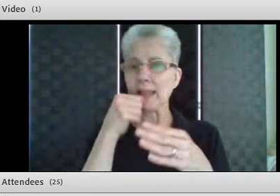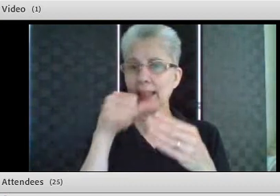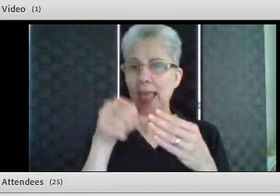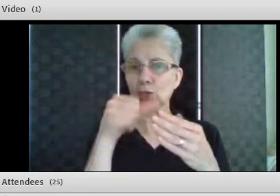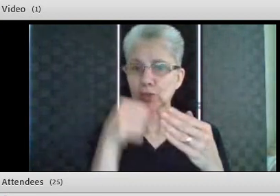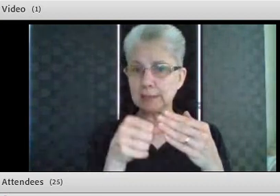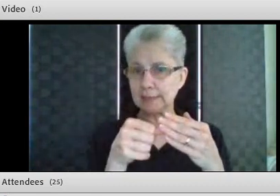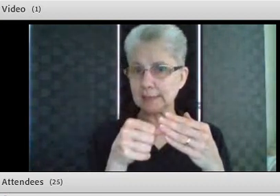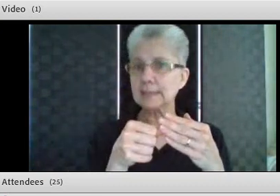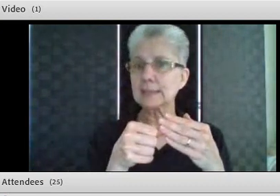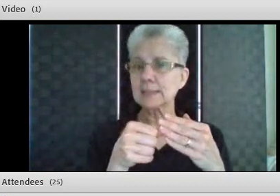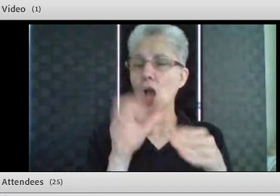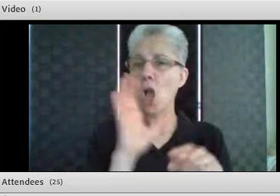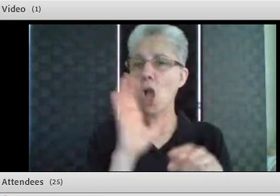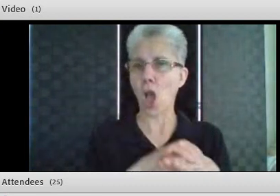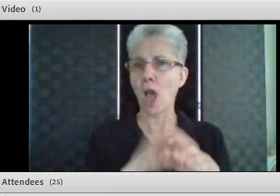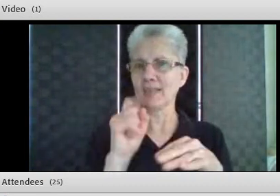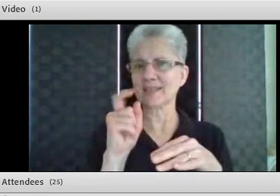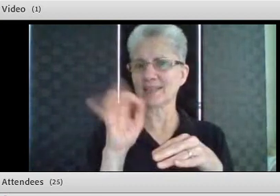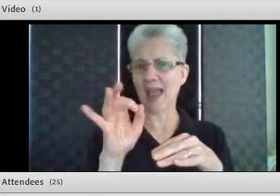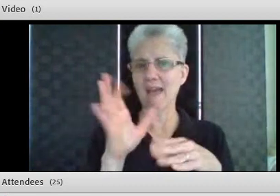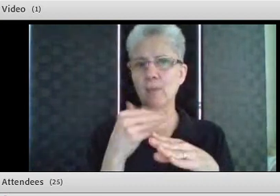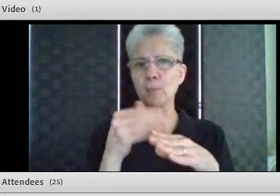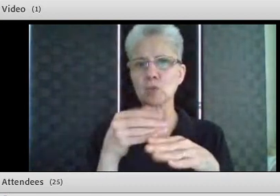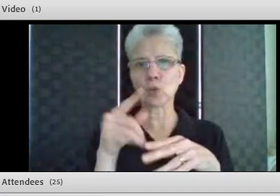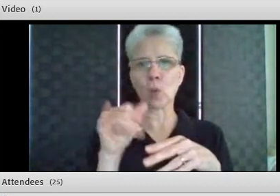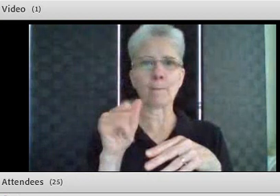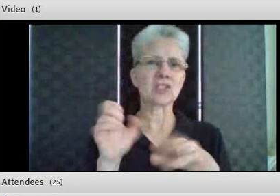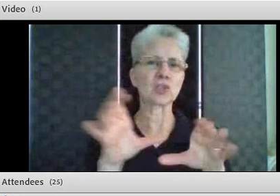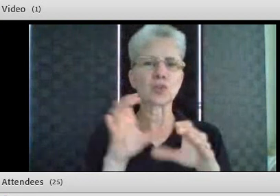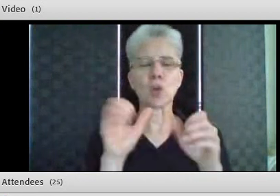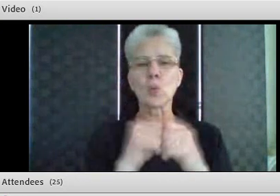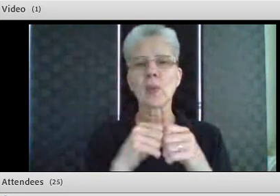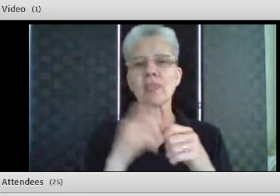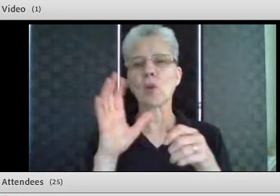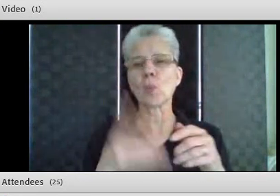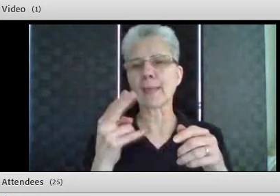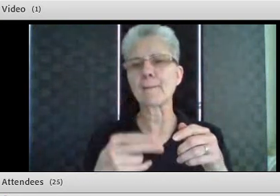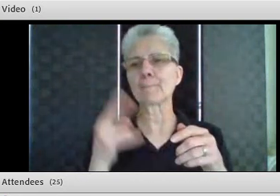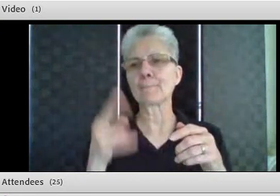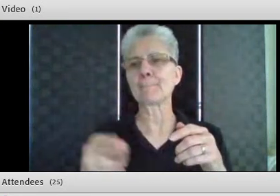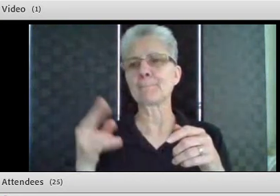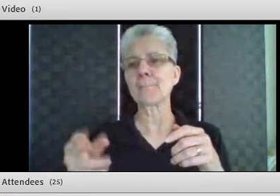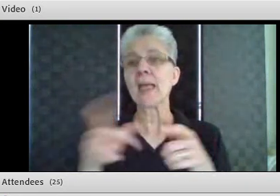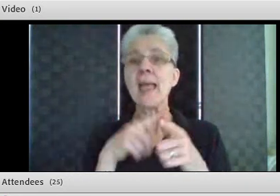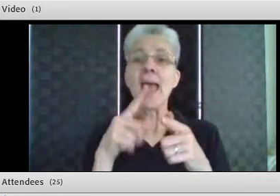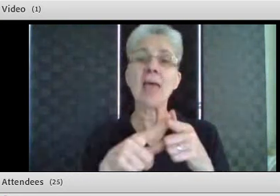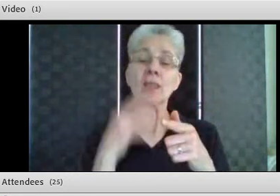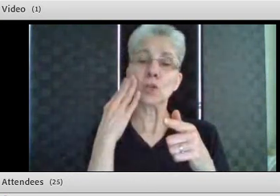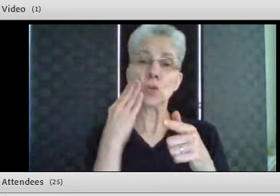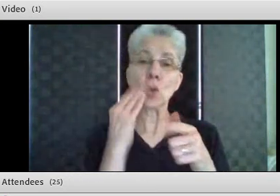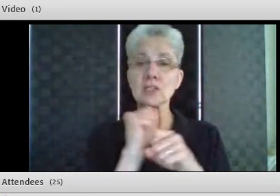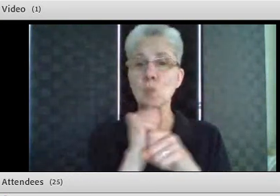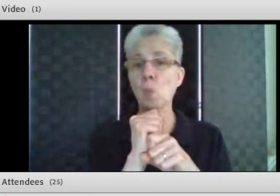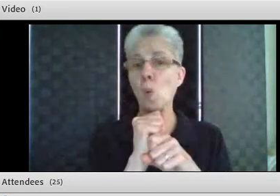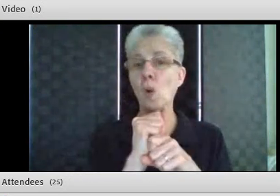Hilary: Music hopscotch, you can do it with the letters on the staff with the musical pitches.